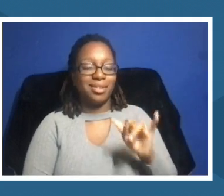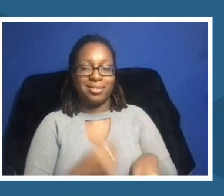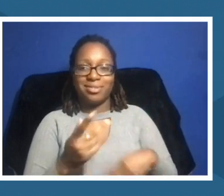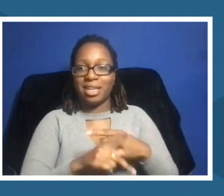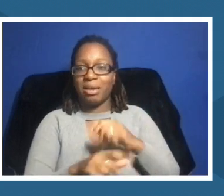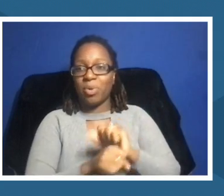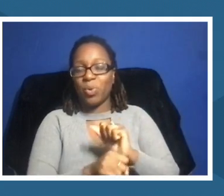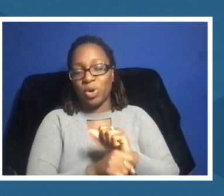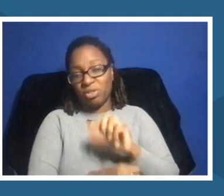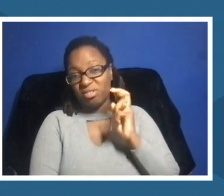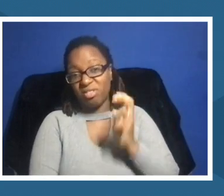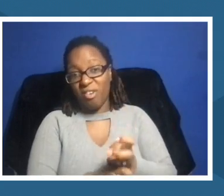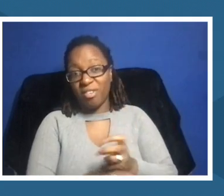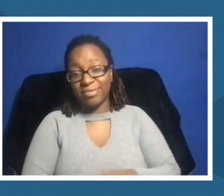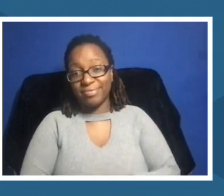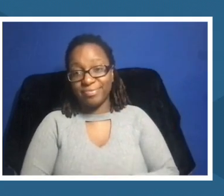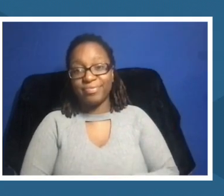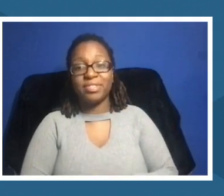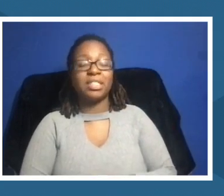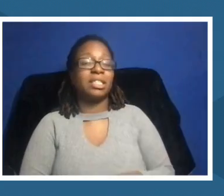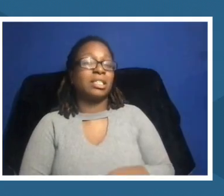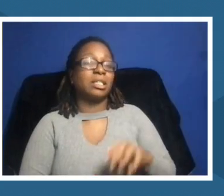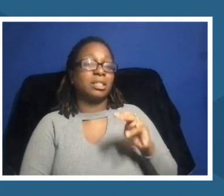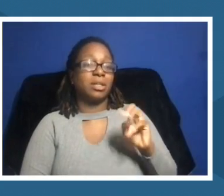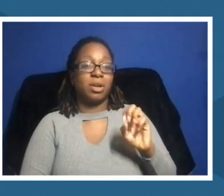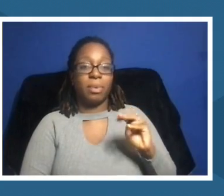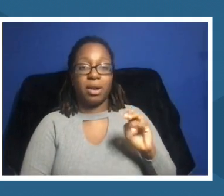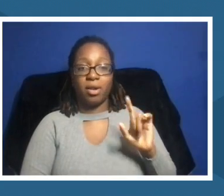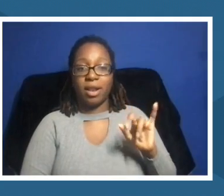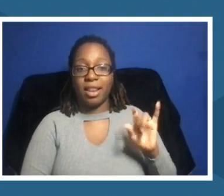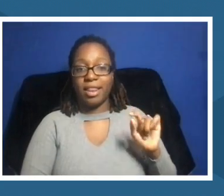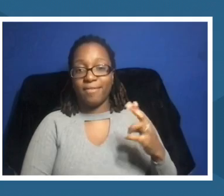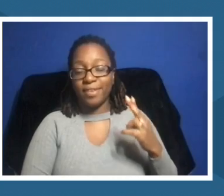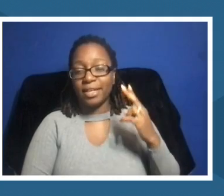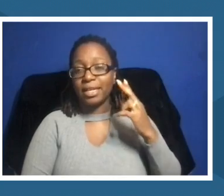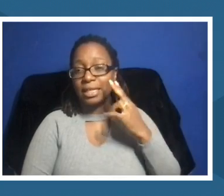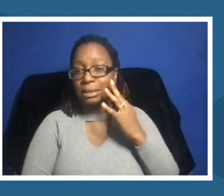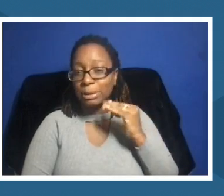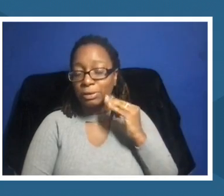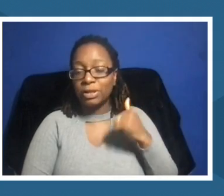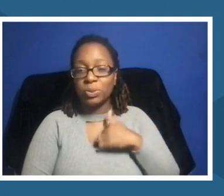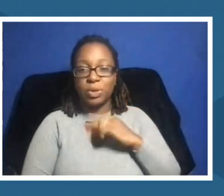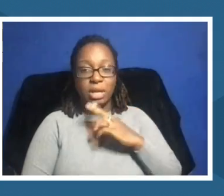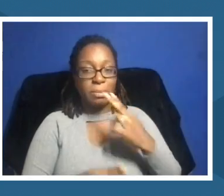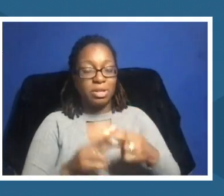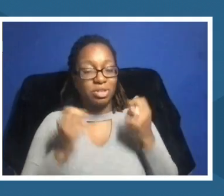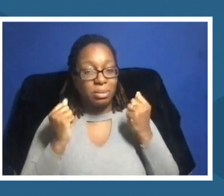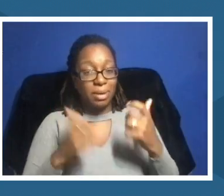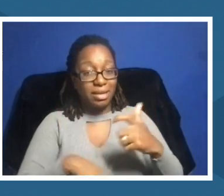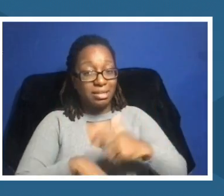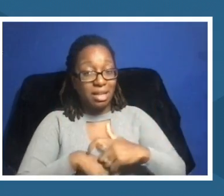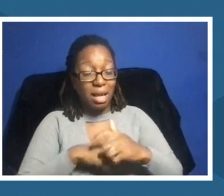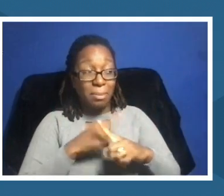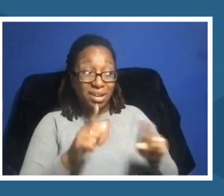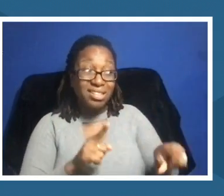mentioned the model minority met several times but there are so many additional stereotypes that we haven't mentioned